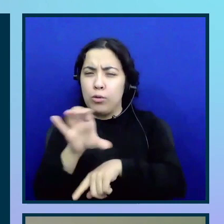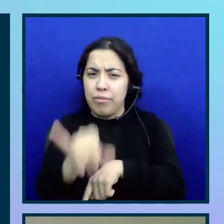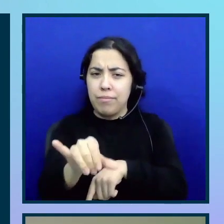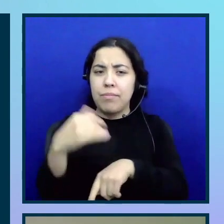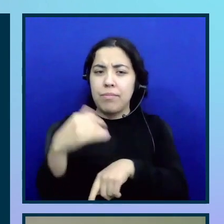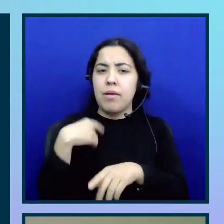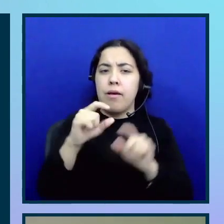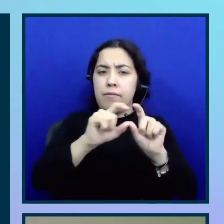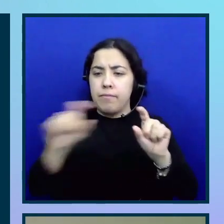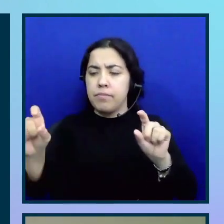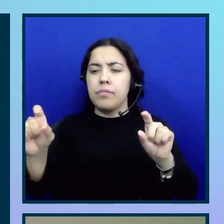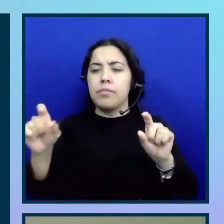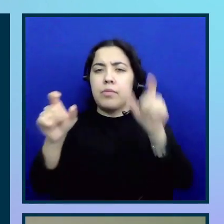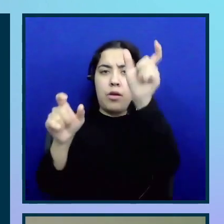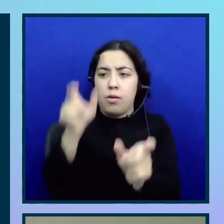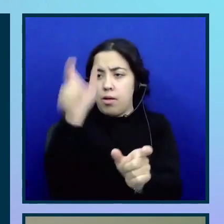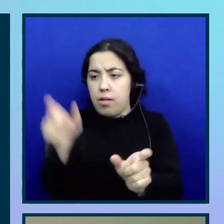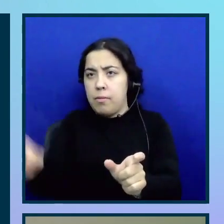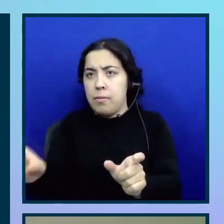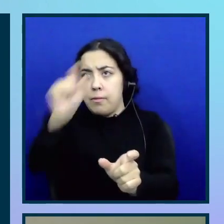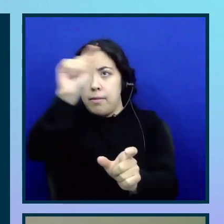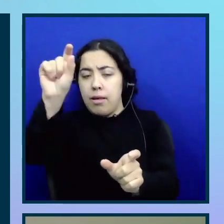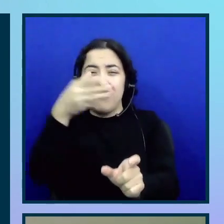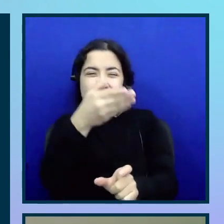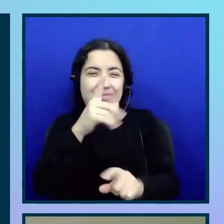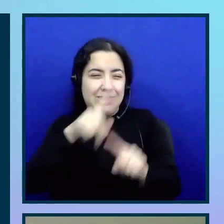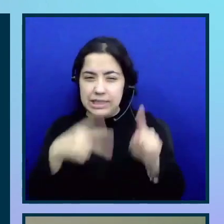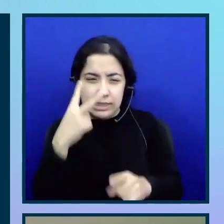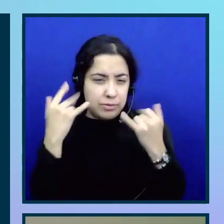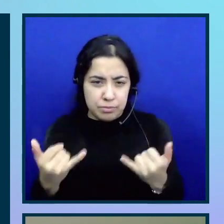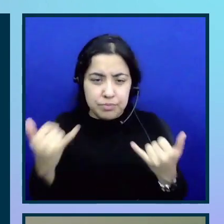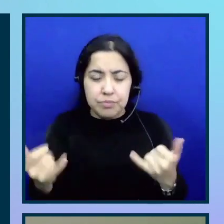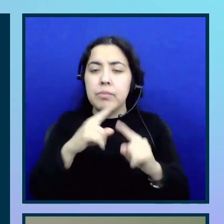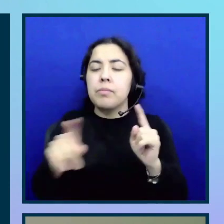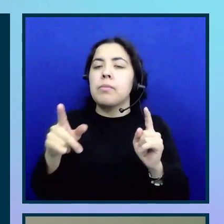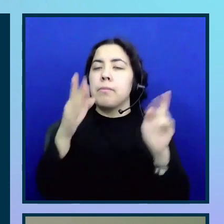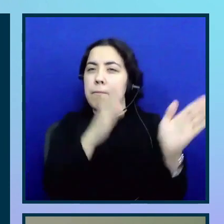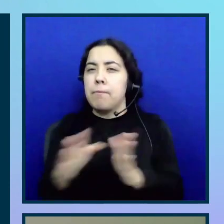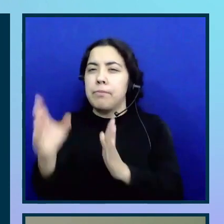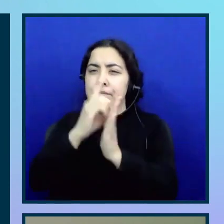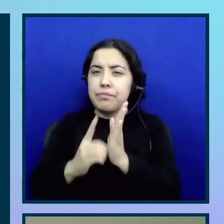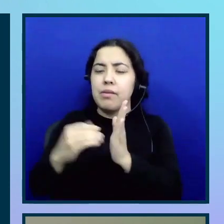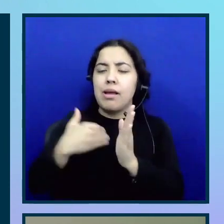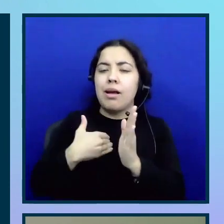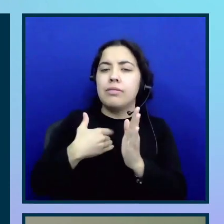If it's not on screen right now, but the design was to have a select all checkbox in the column header.